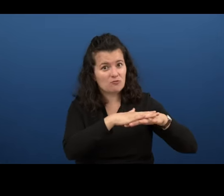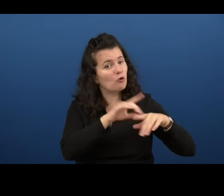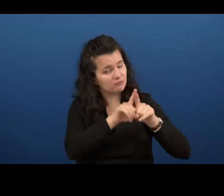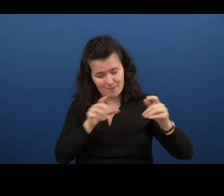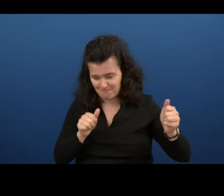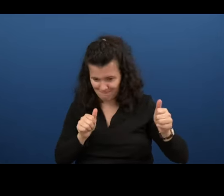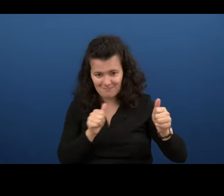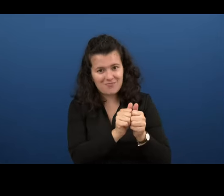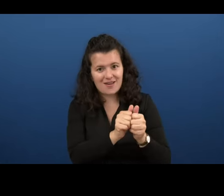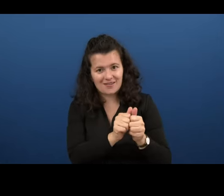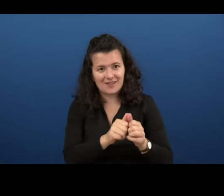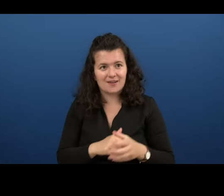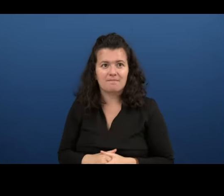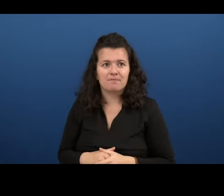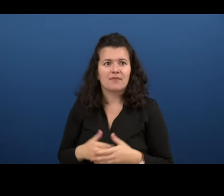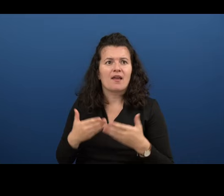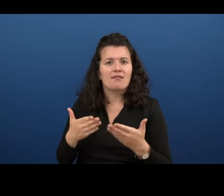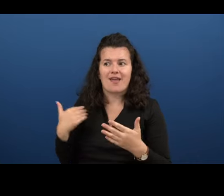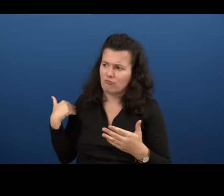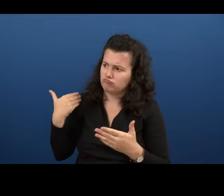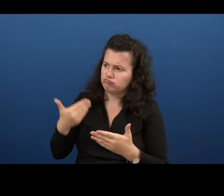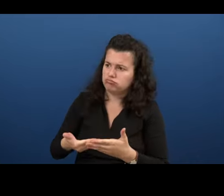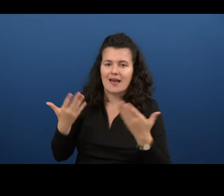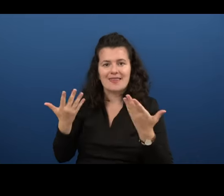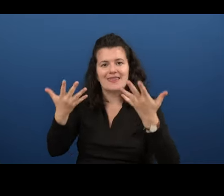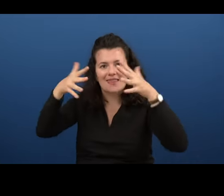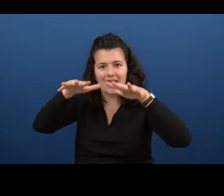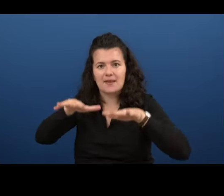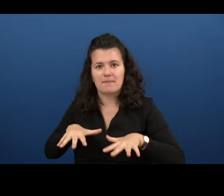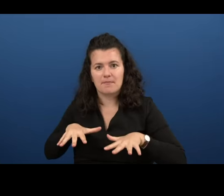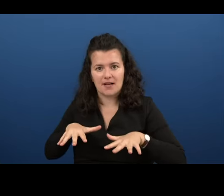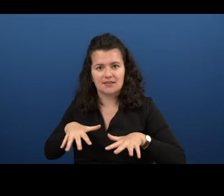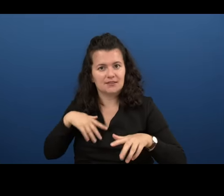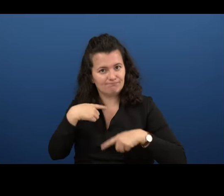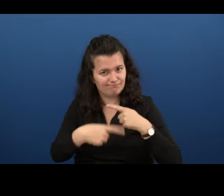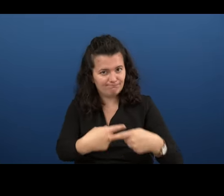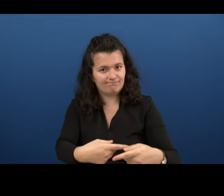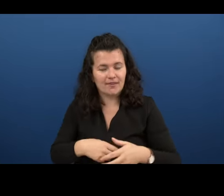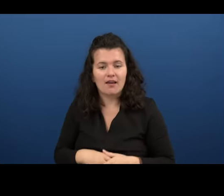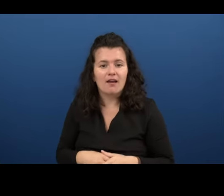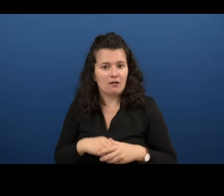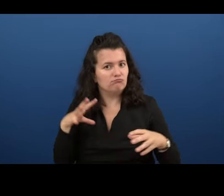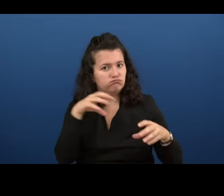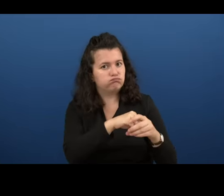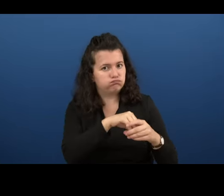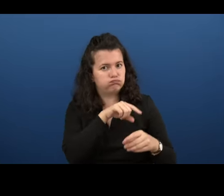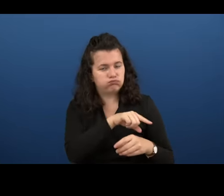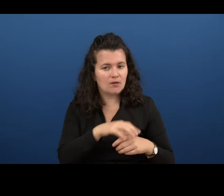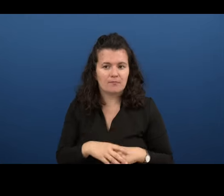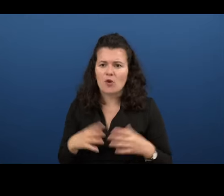10 months and they'll share with us some of their achievements, we have a we've made to date. 12:02:40 Now, our objective is to advance